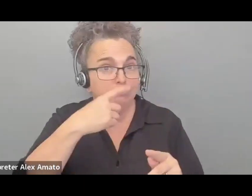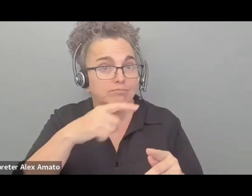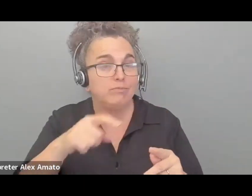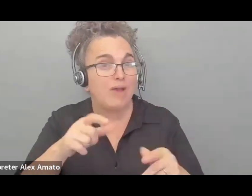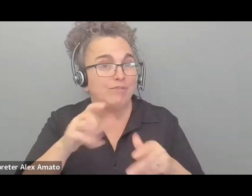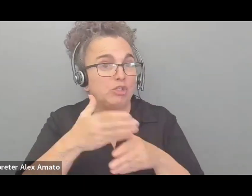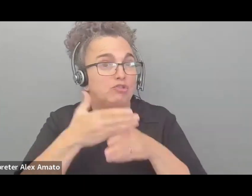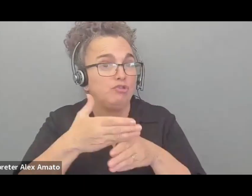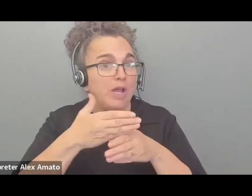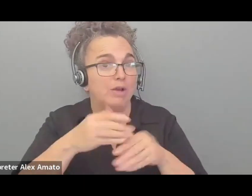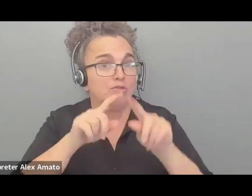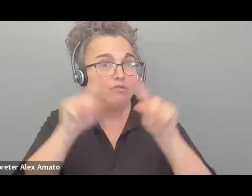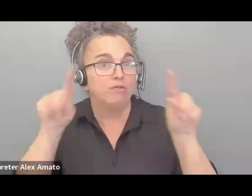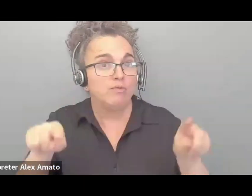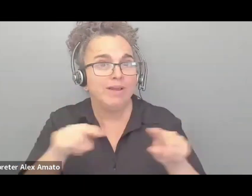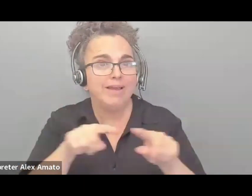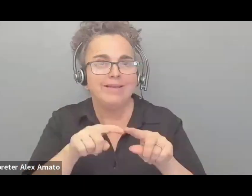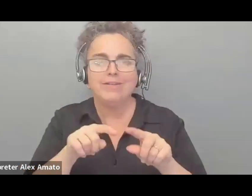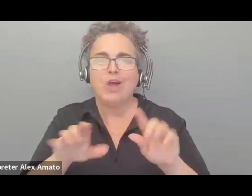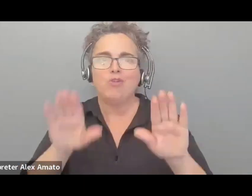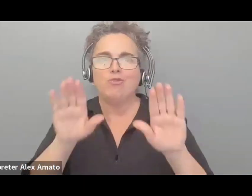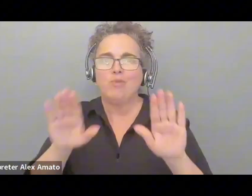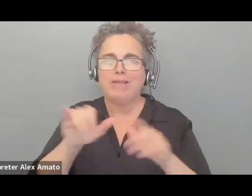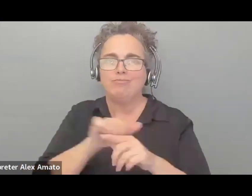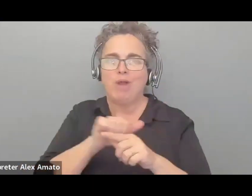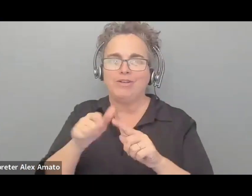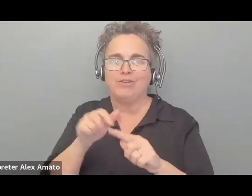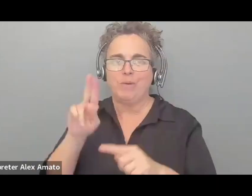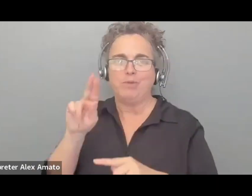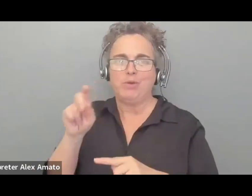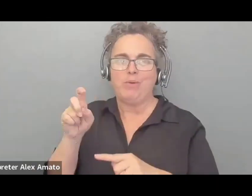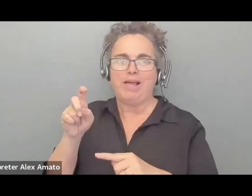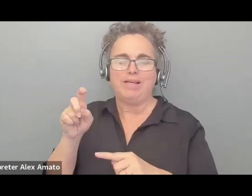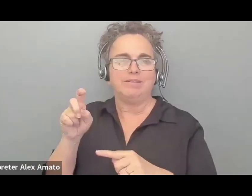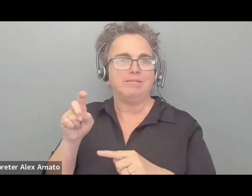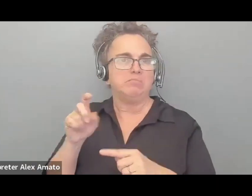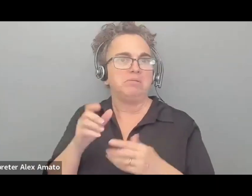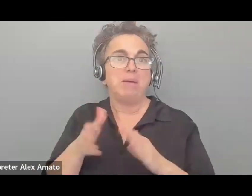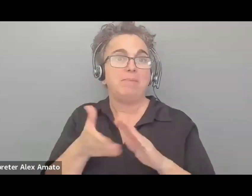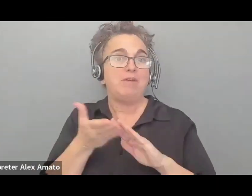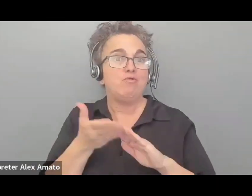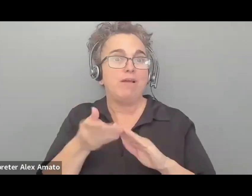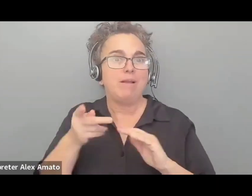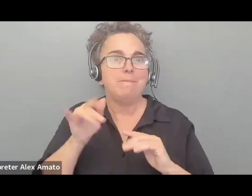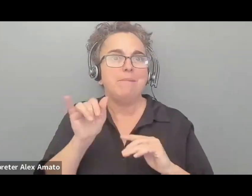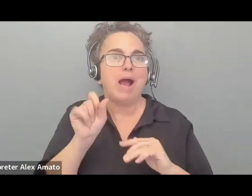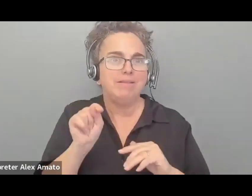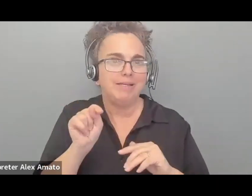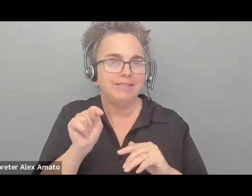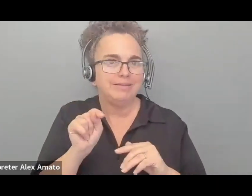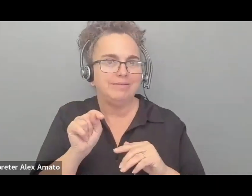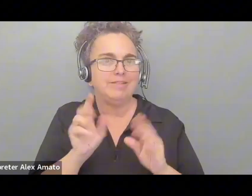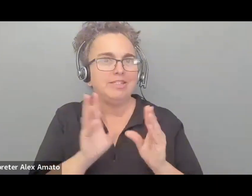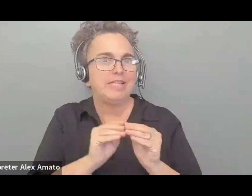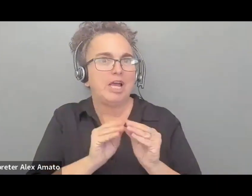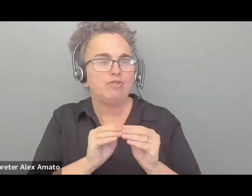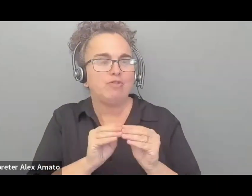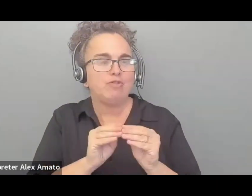that comes from UX research is running a pilot session. Do a session with someone internal to the team on the chosen platform